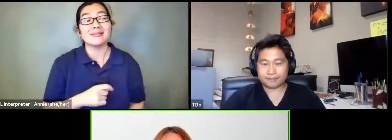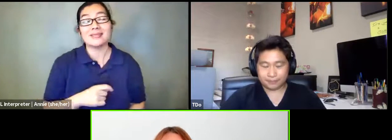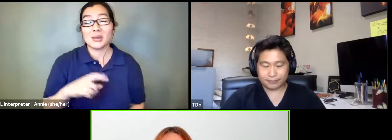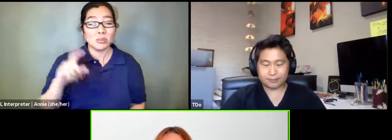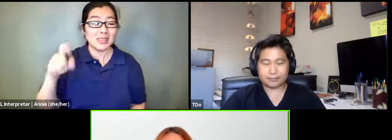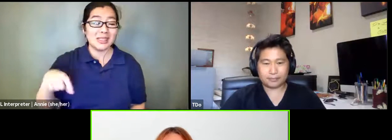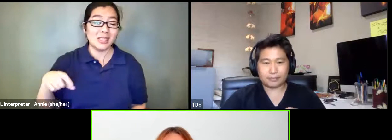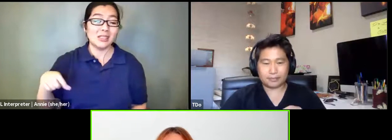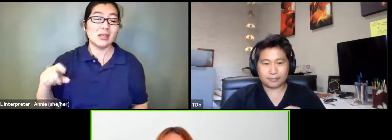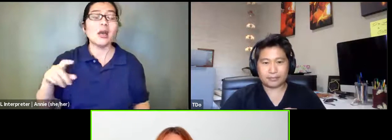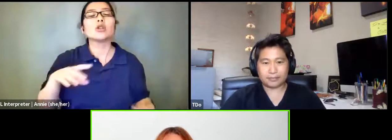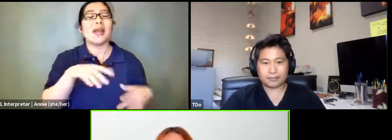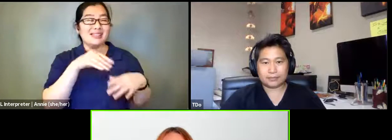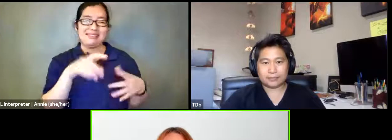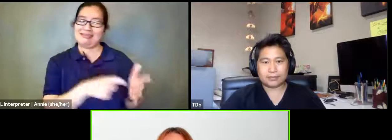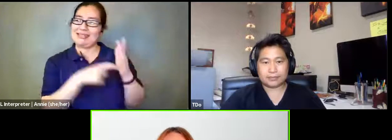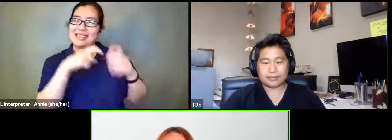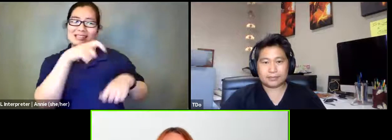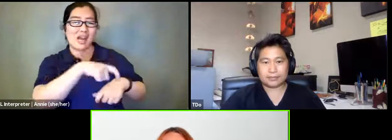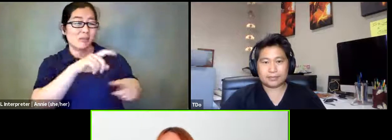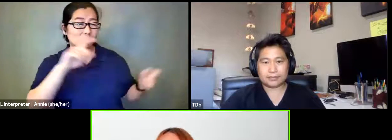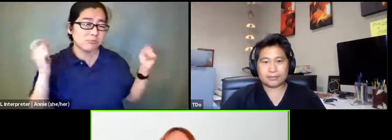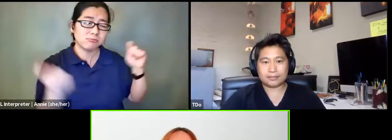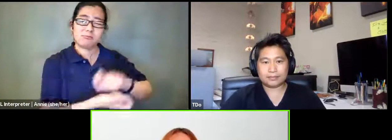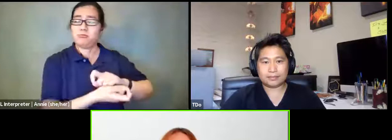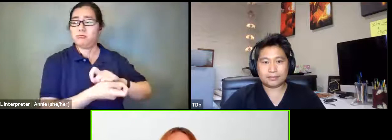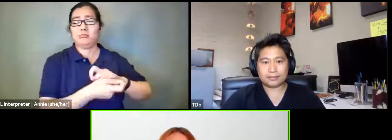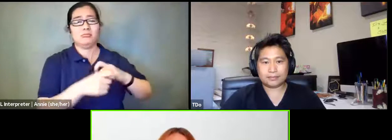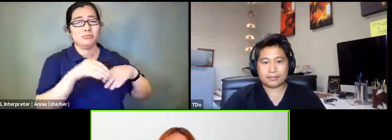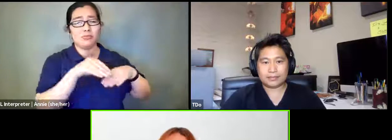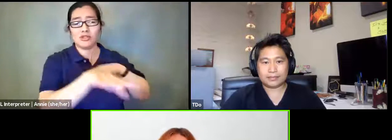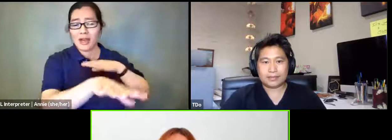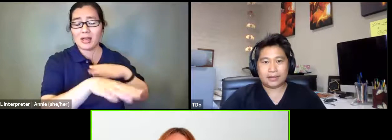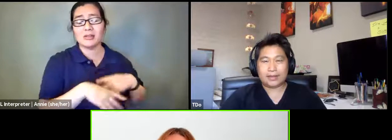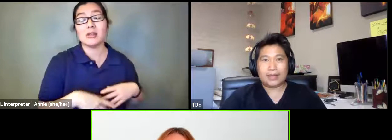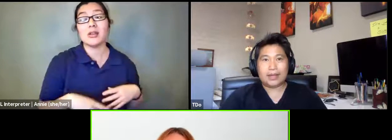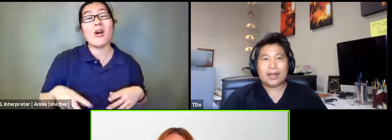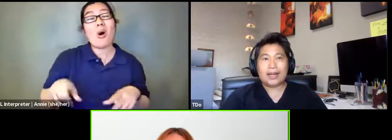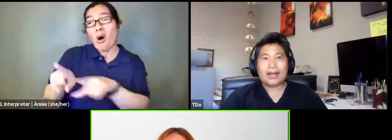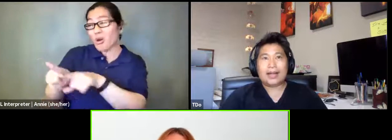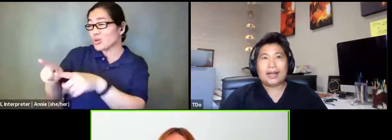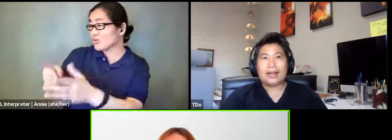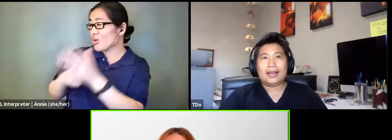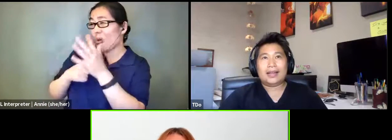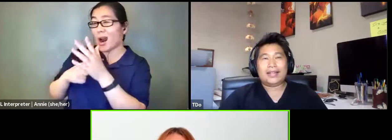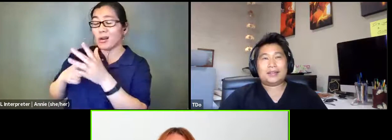be there and step up and know how to do that effectively as well.